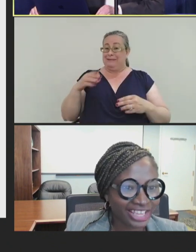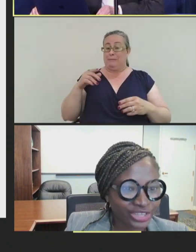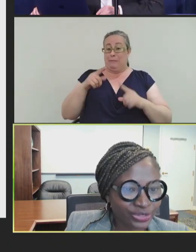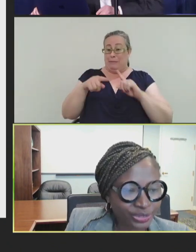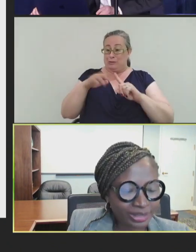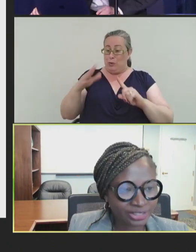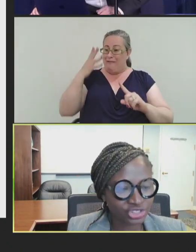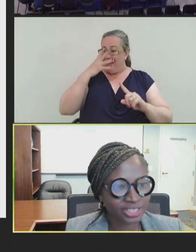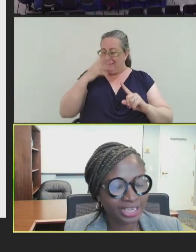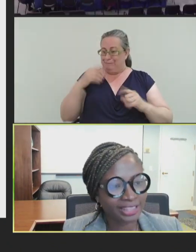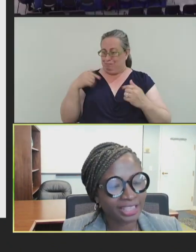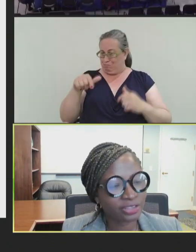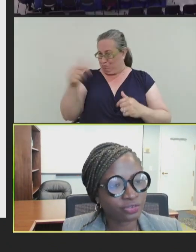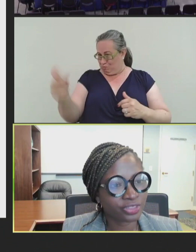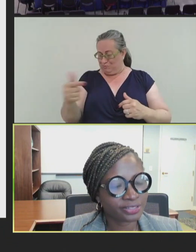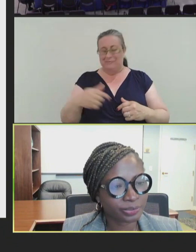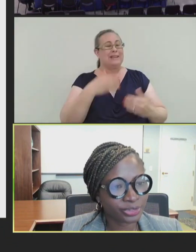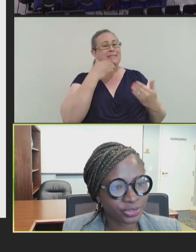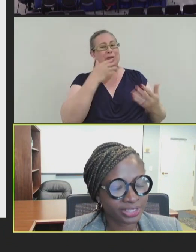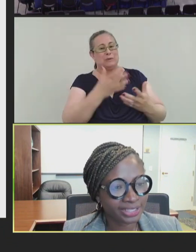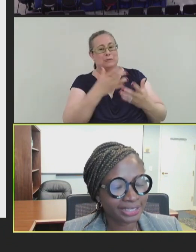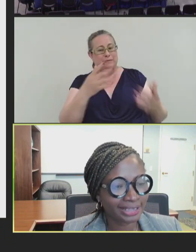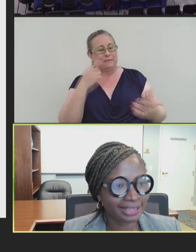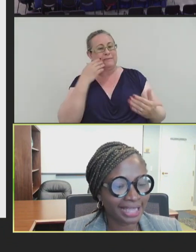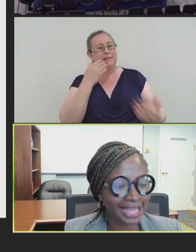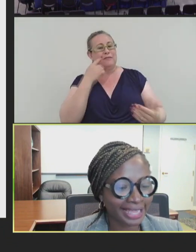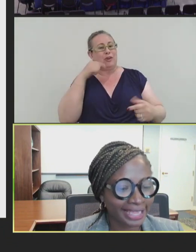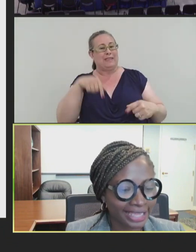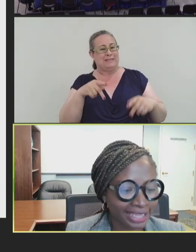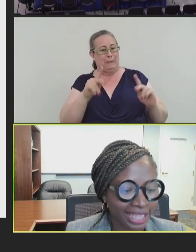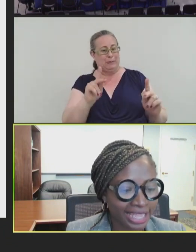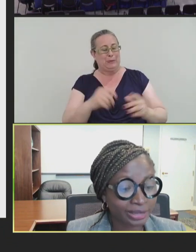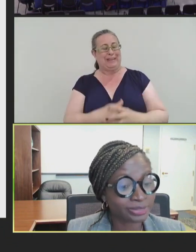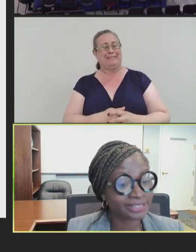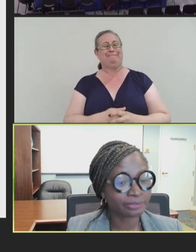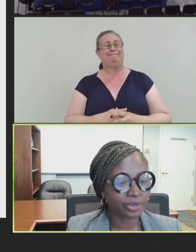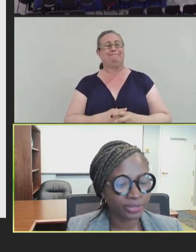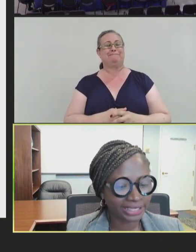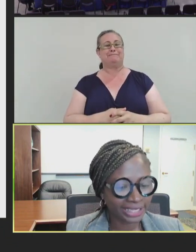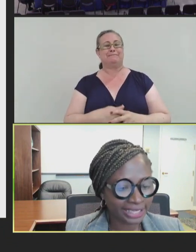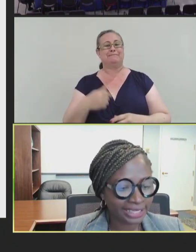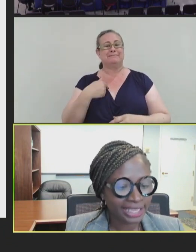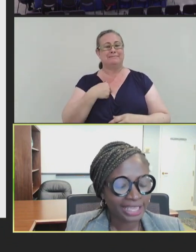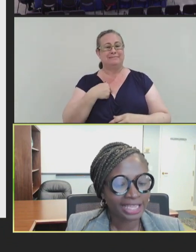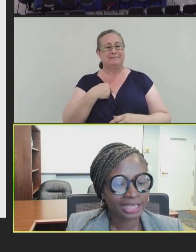Olusimbo Ige: Thank you so much. And thank you for this opportunity. I am Simbo Ige,